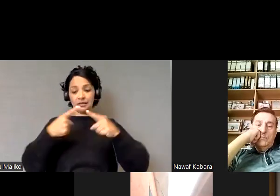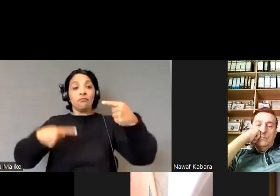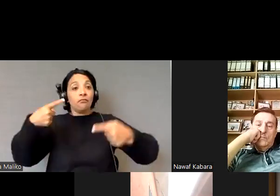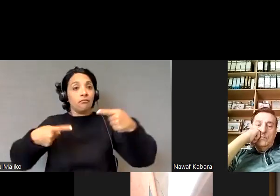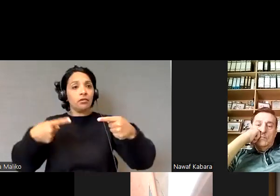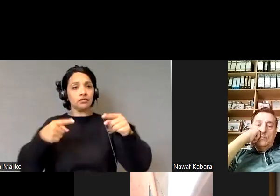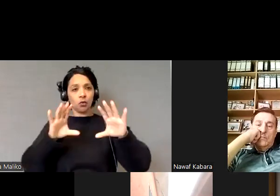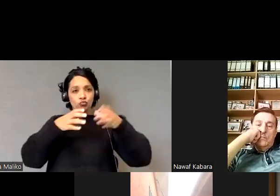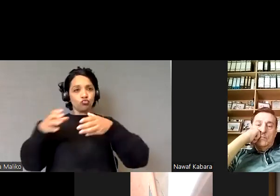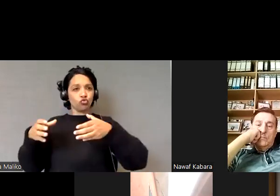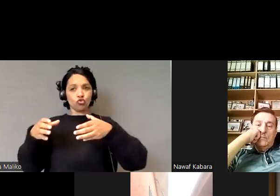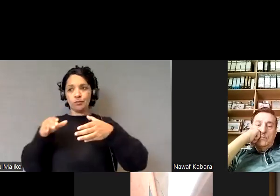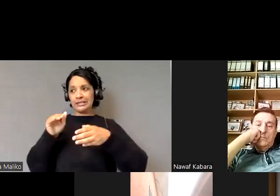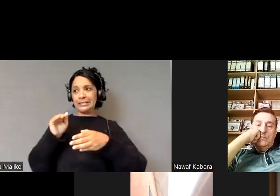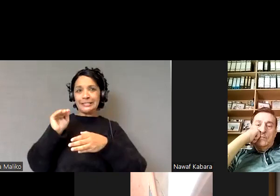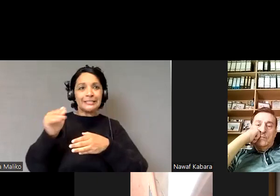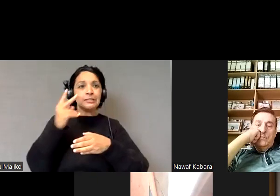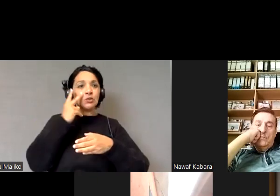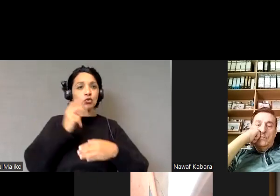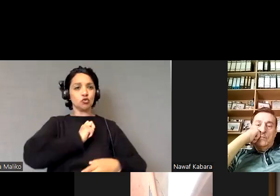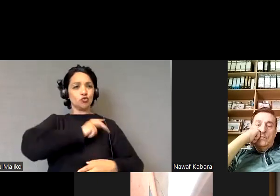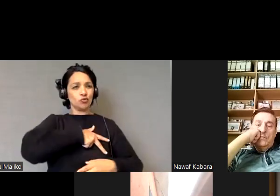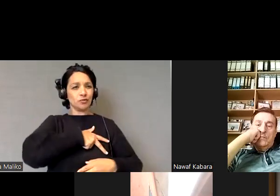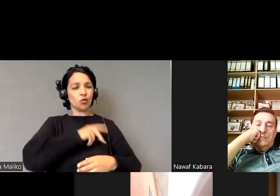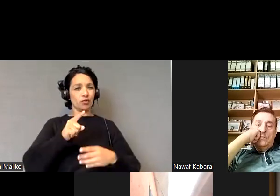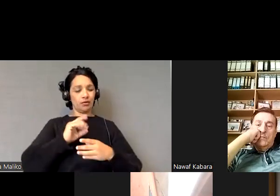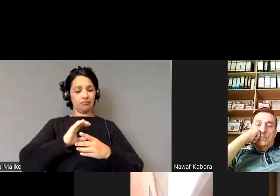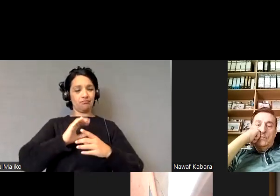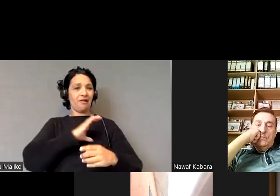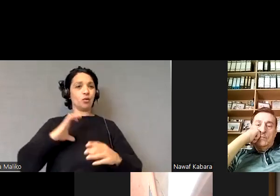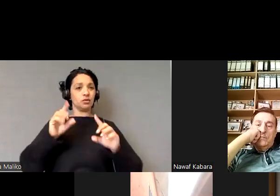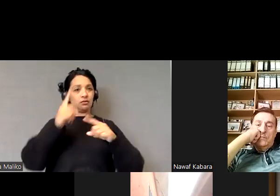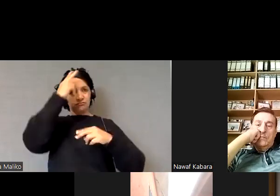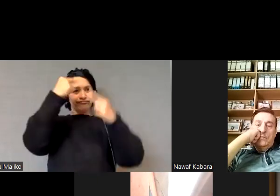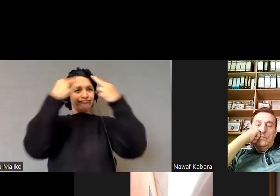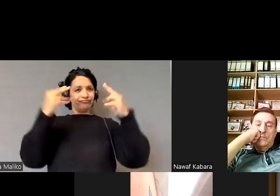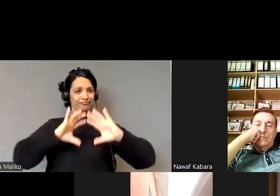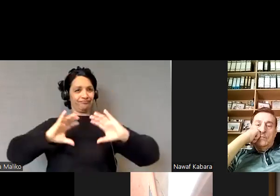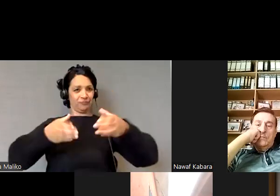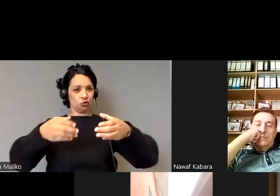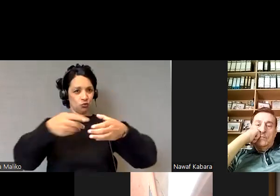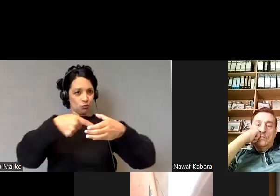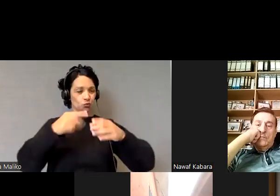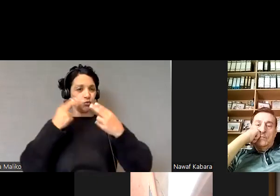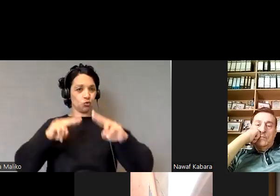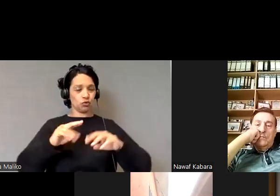a higher source than a Security Council Resolution and Paragraph 6 urges member states to enable